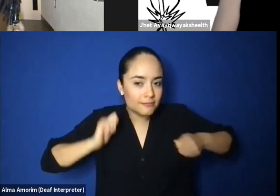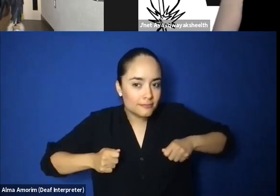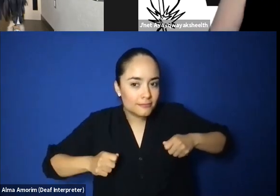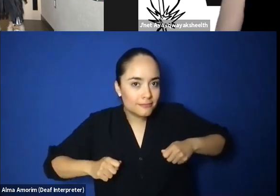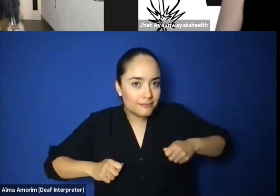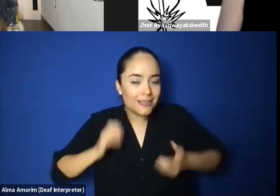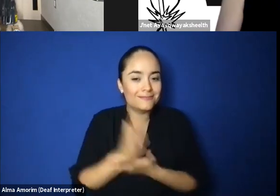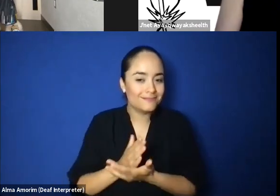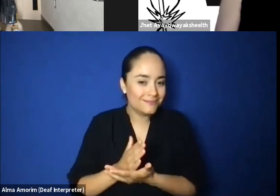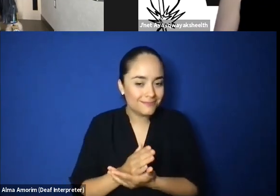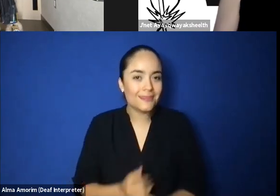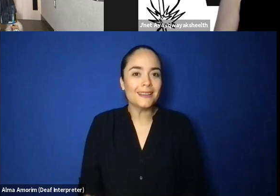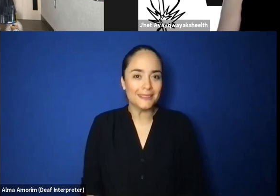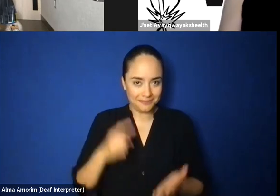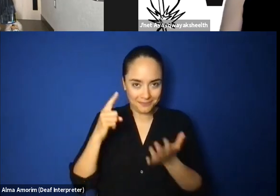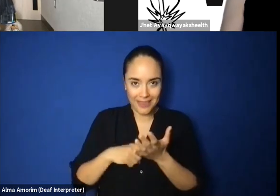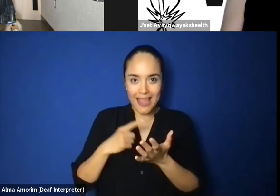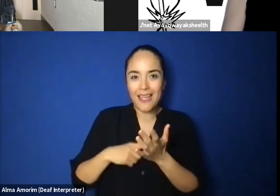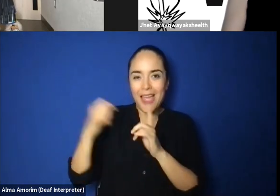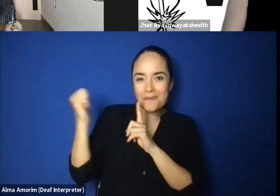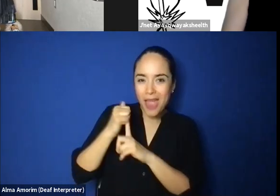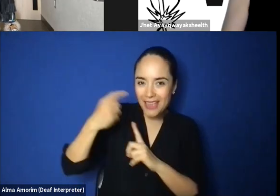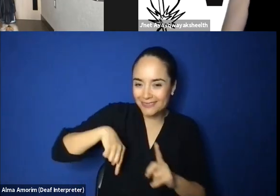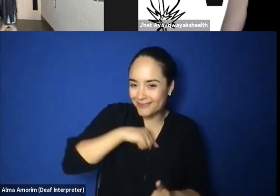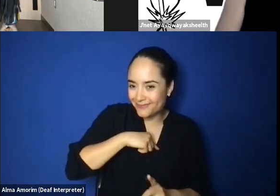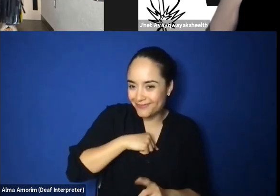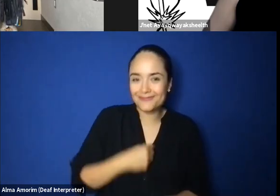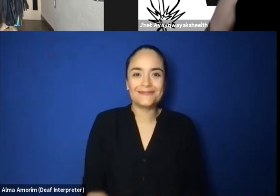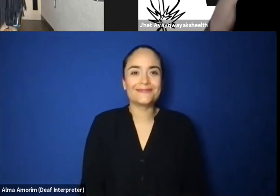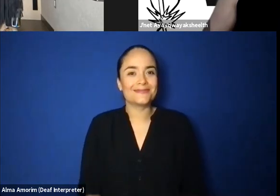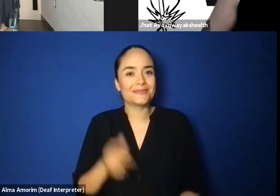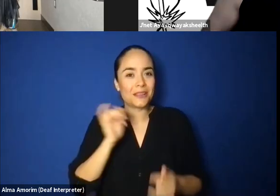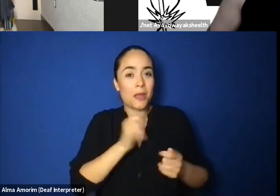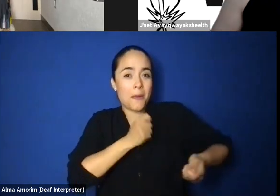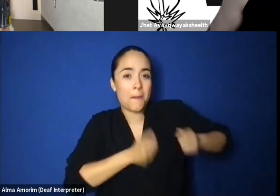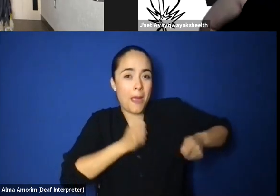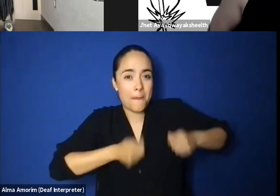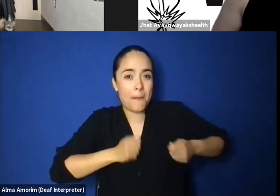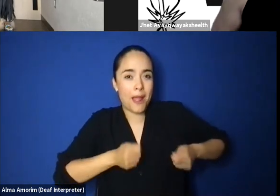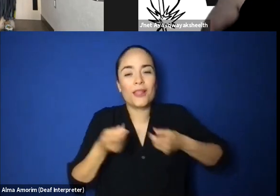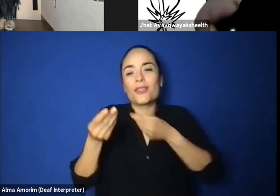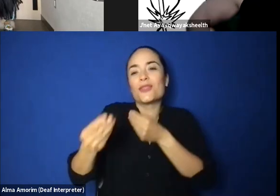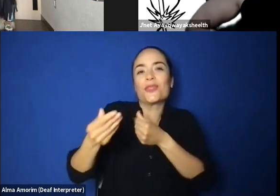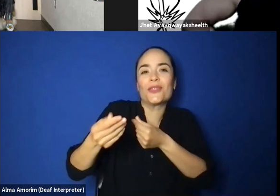you. We actually do that, and it's kind of a game that the drum plays with the dancers, so